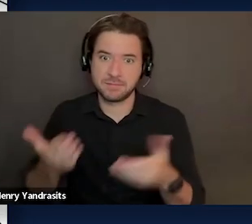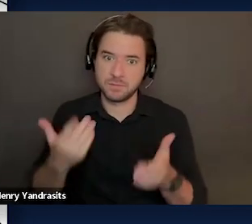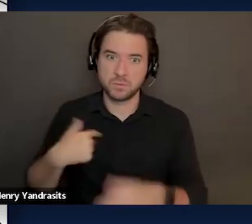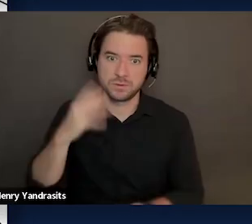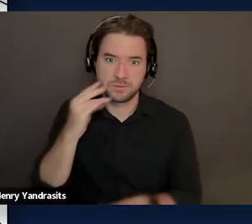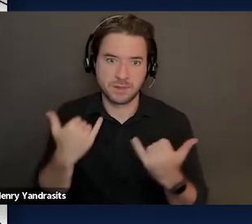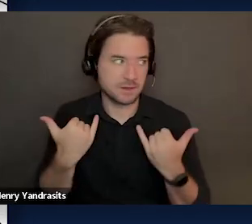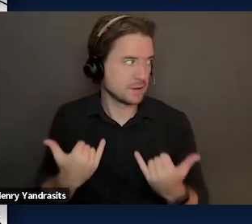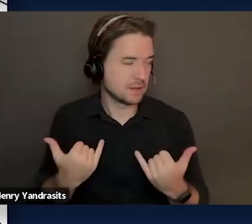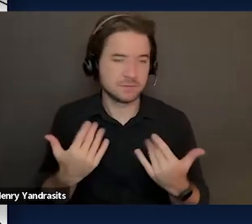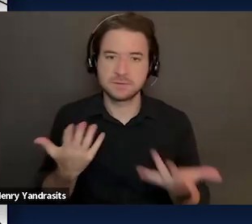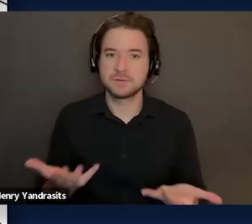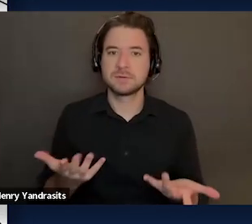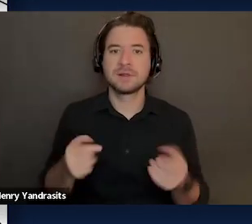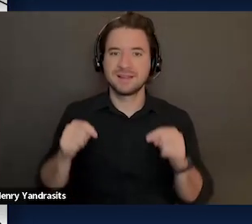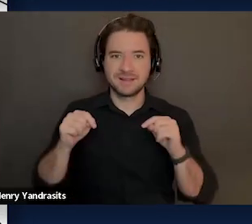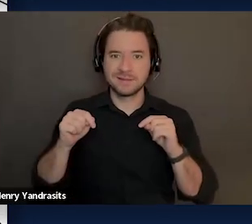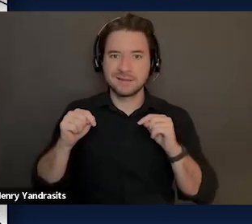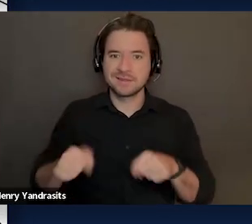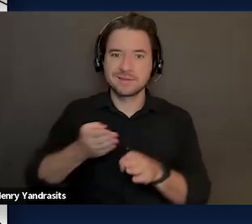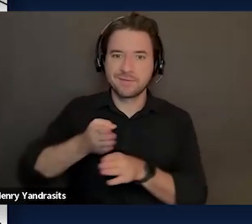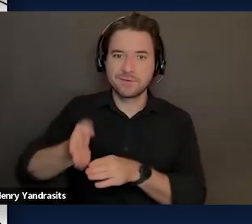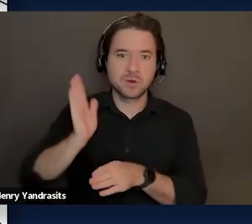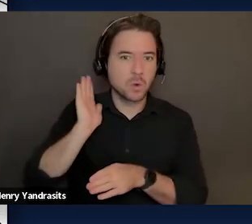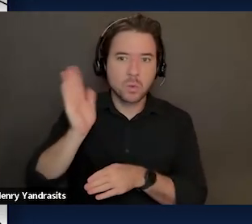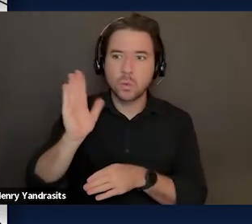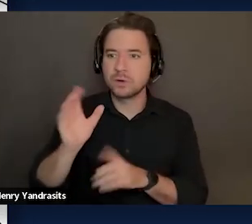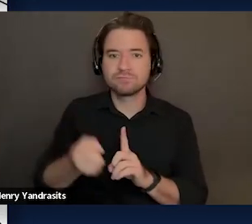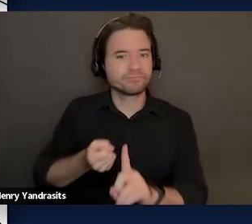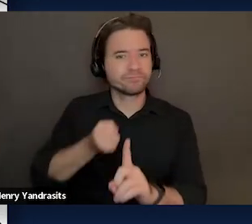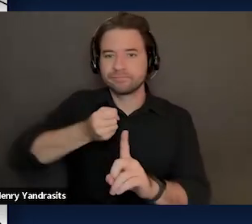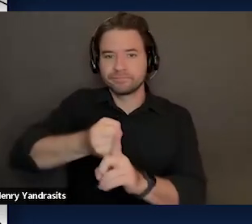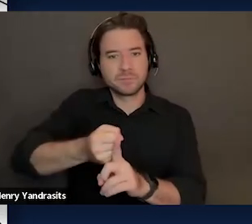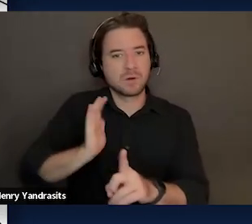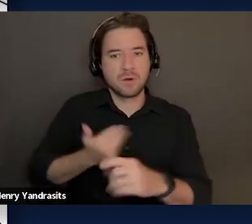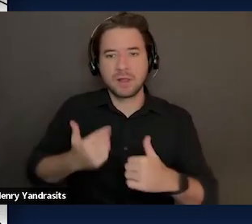In a domain that has and will continue to be consequential for all our lives, however it is structured.